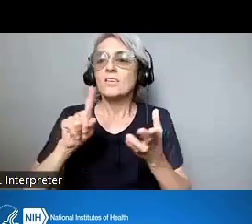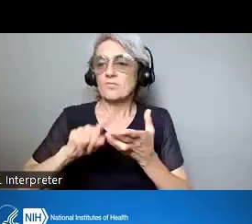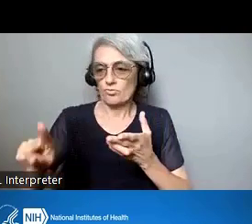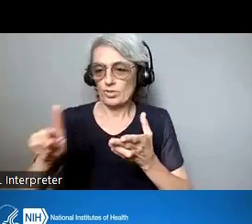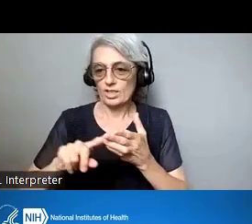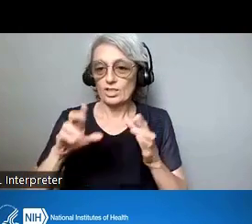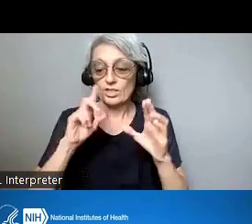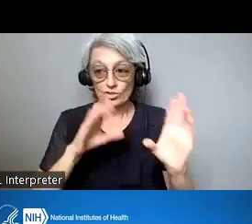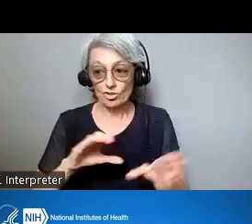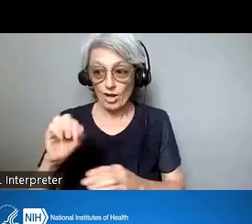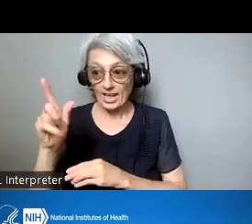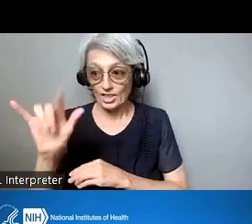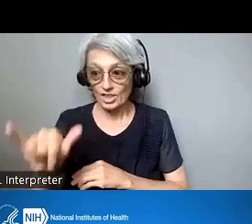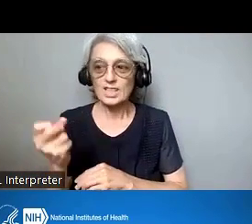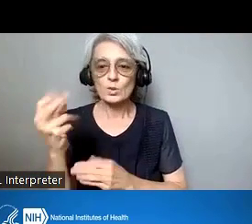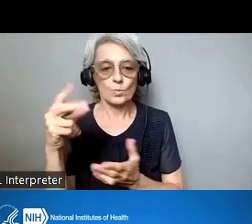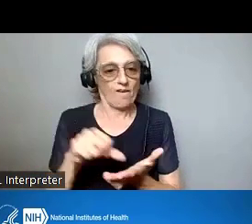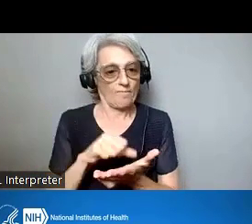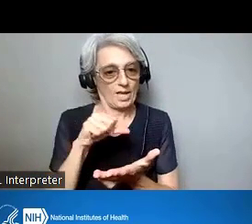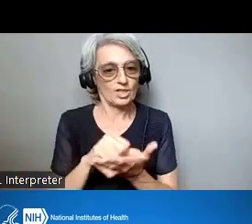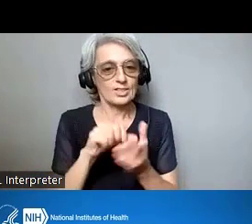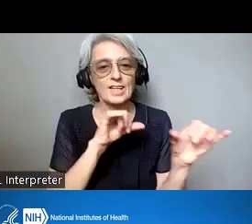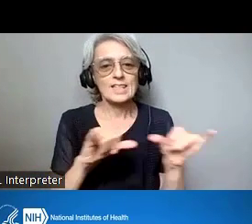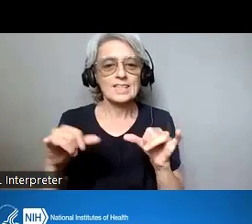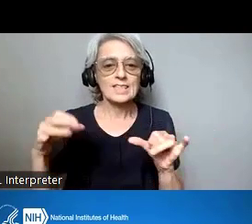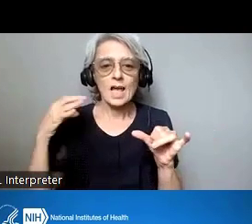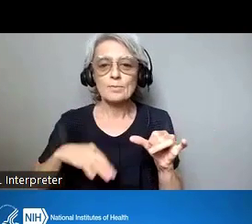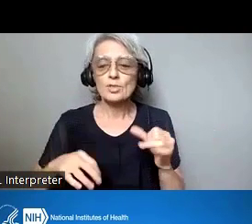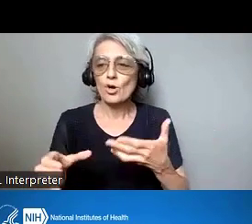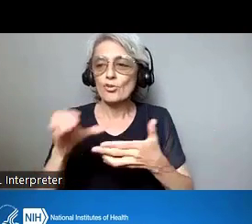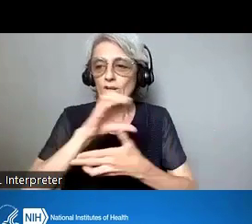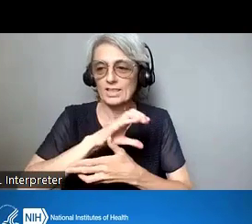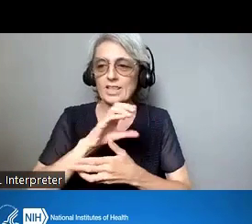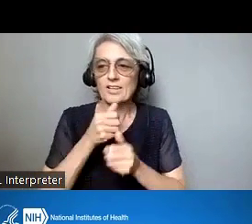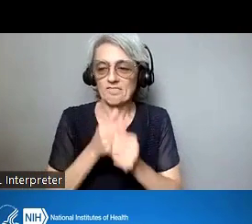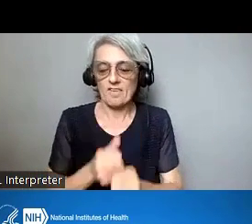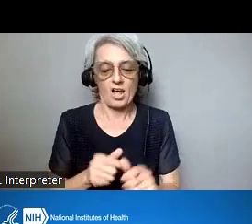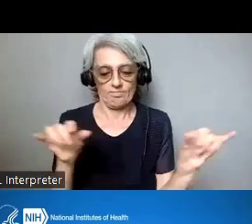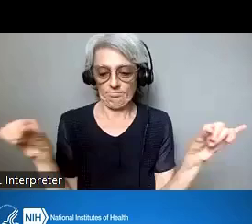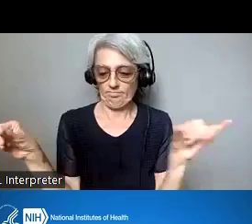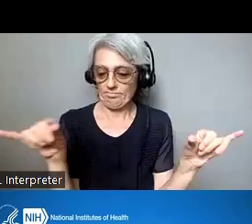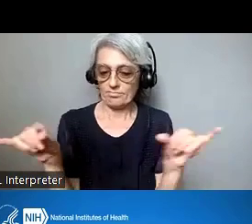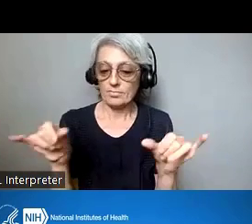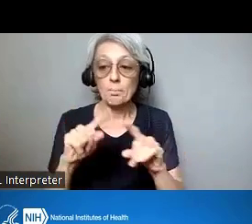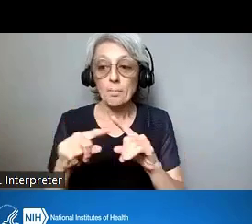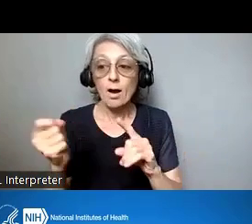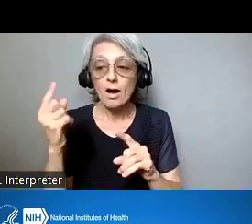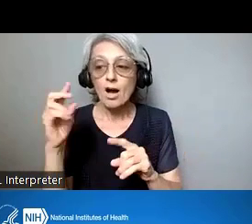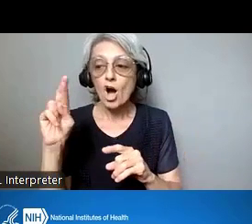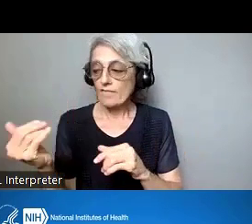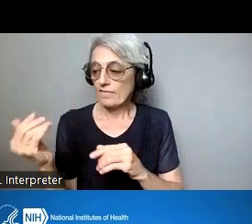and the same scored review criteria are used, except the R15 has added emphasis on student engagement.